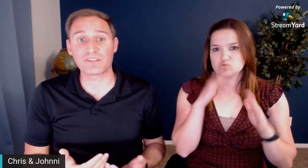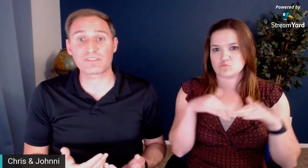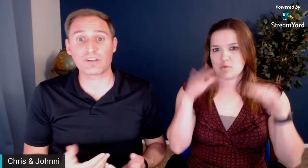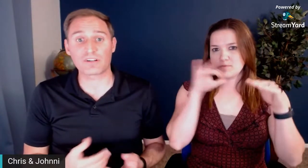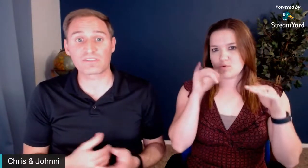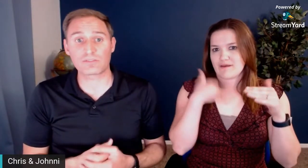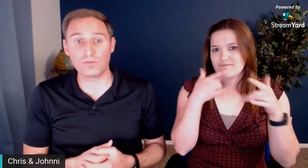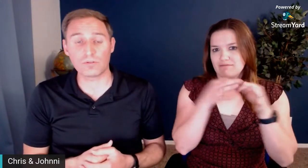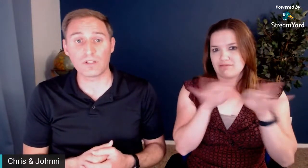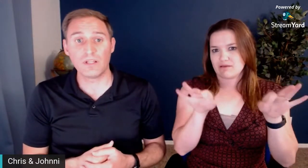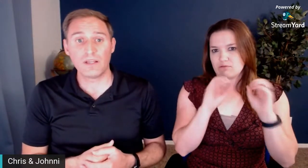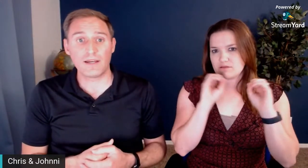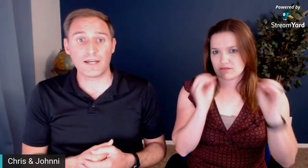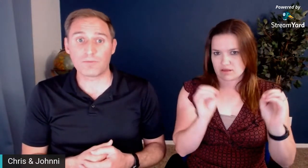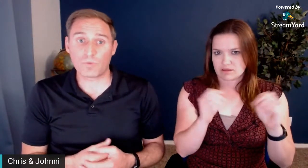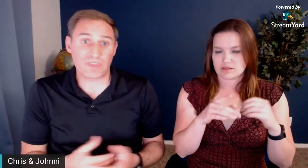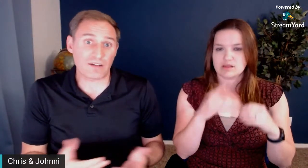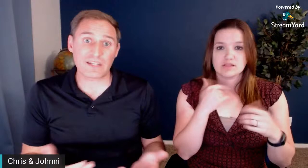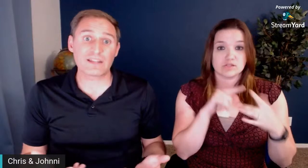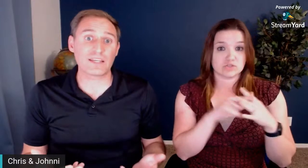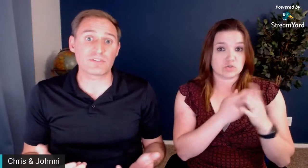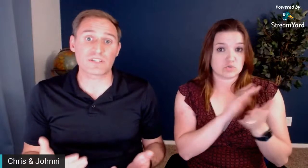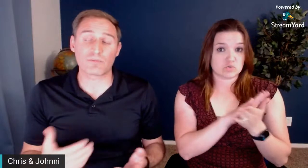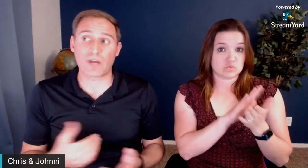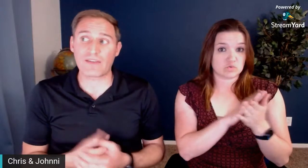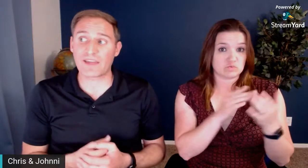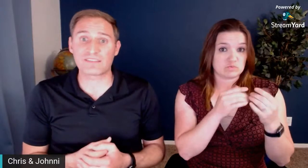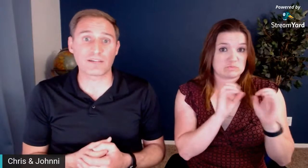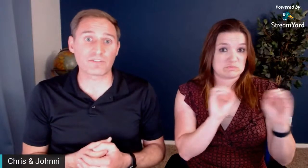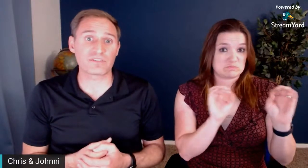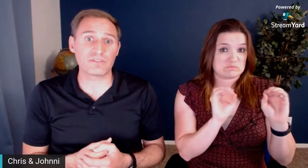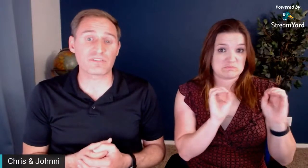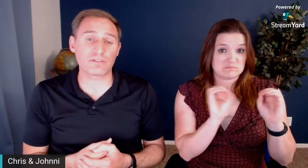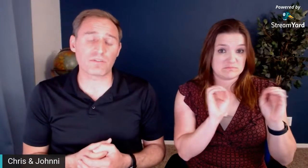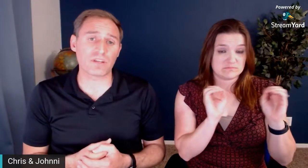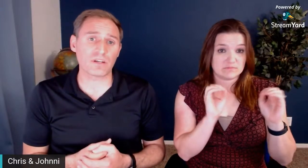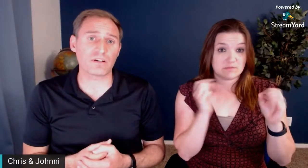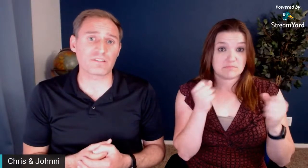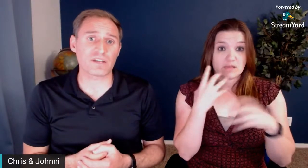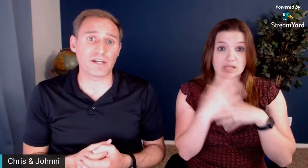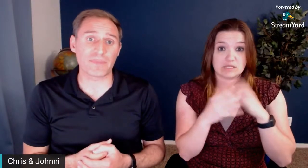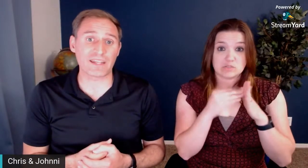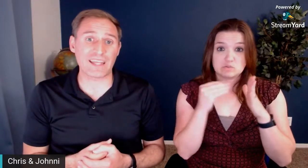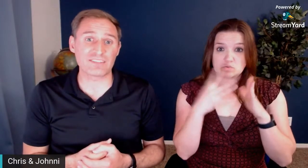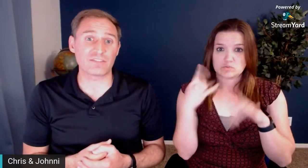they'll start school without any language and i've had several students over the years that entered